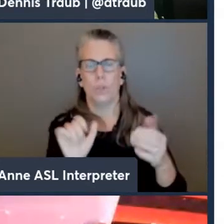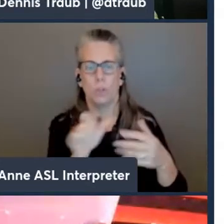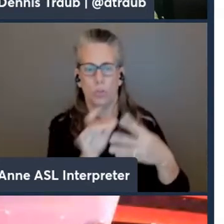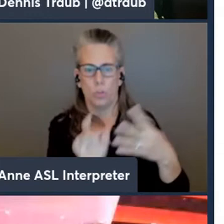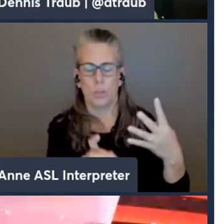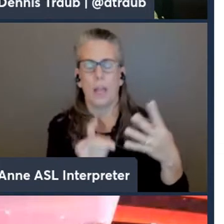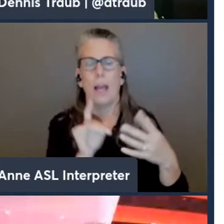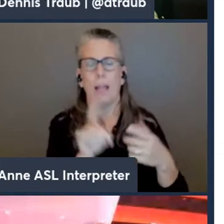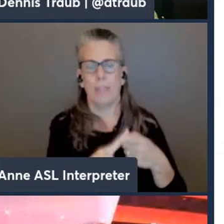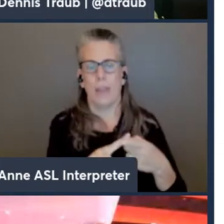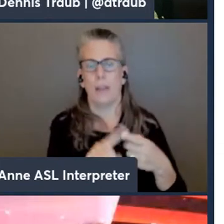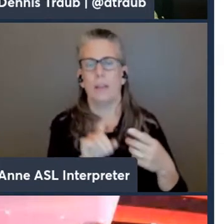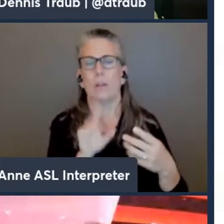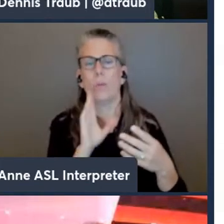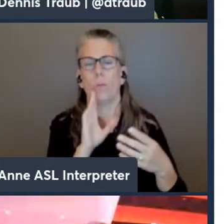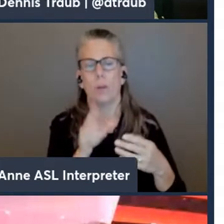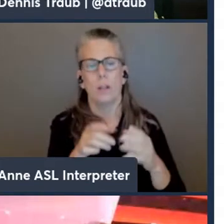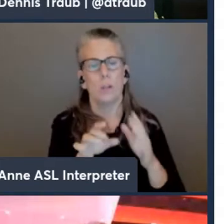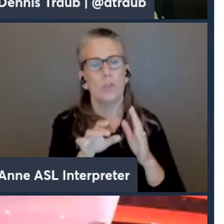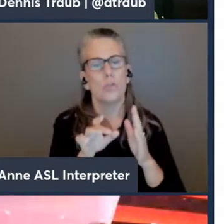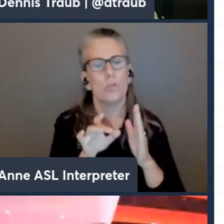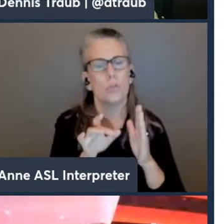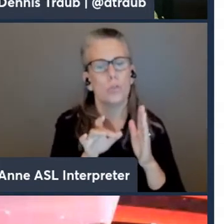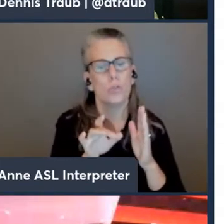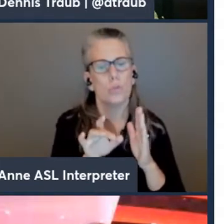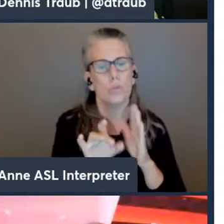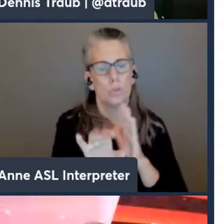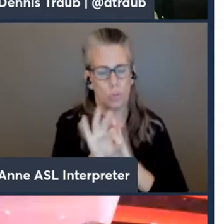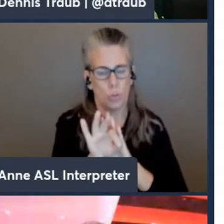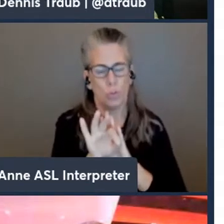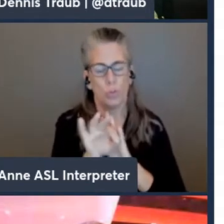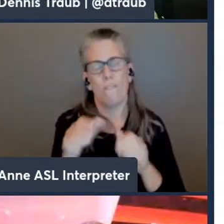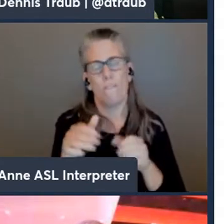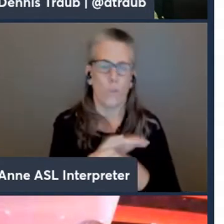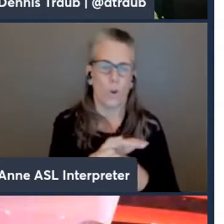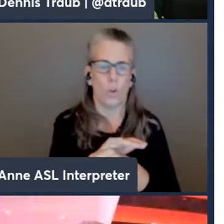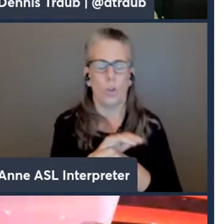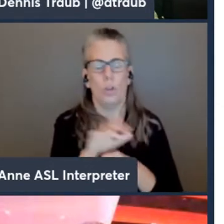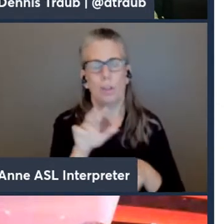which is what I'm gonna show here. We also will analyze your pull requests.